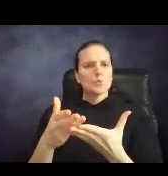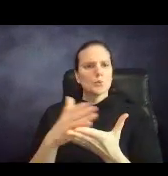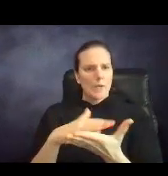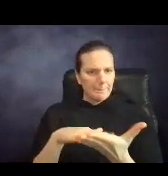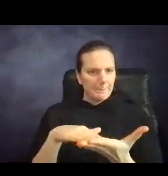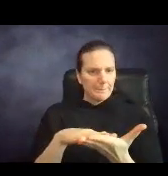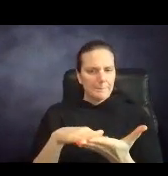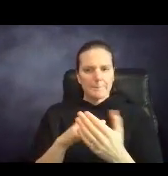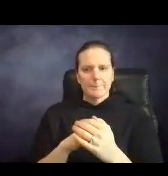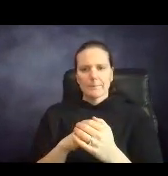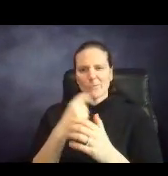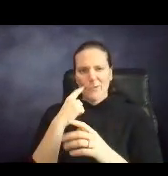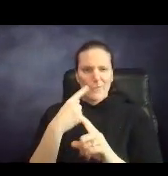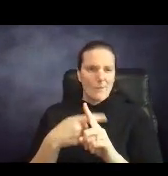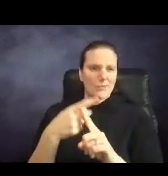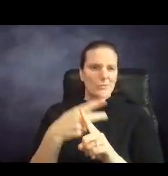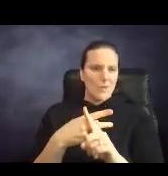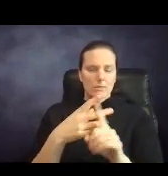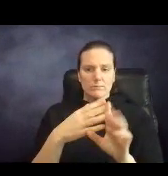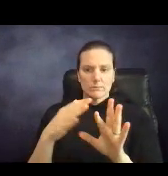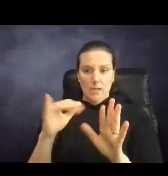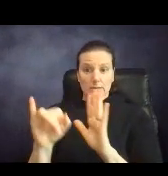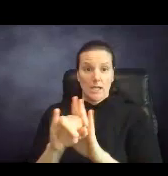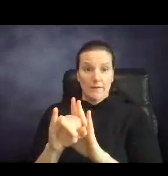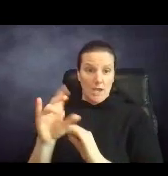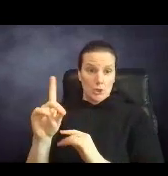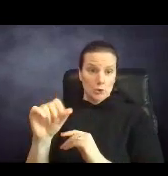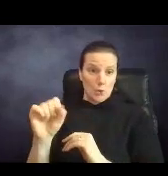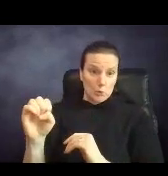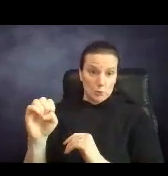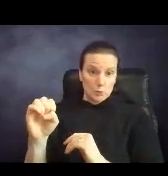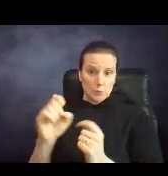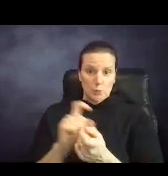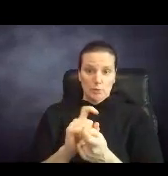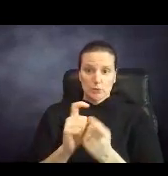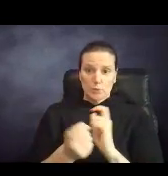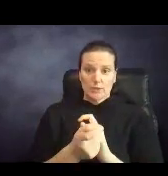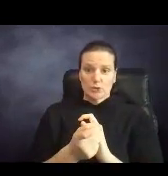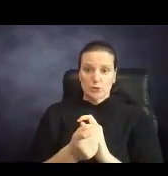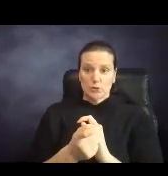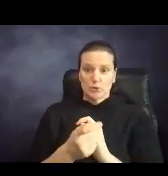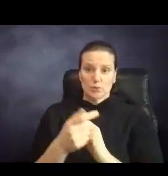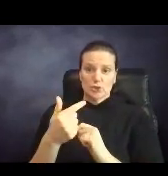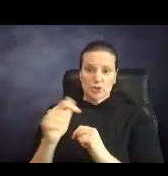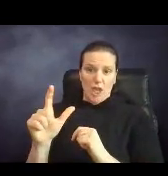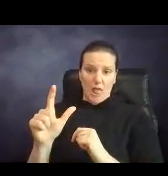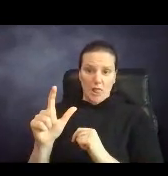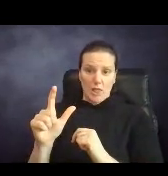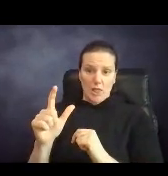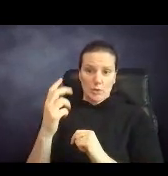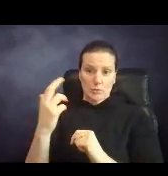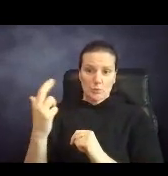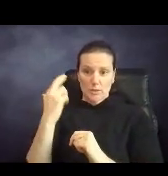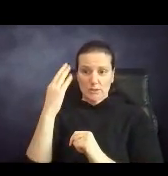for like a month or two. We identify the dose and that way we, we can switch over to an AndroGel, which the reason we do that is it's much more cost effective.